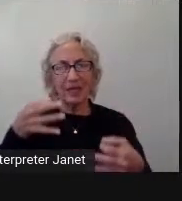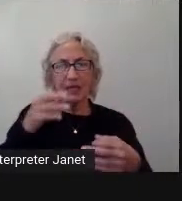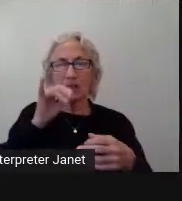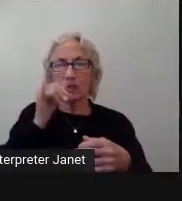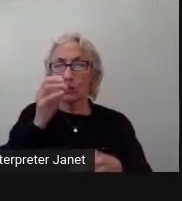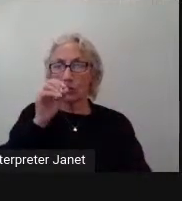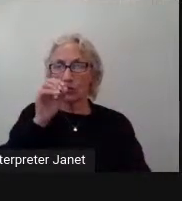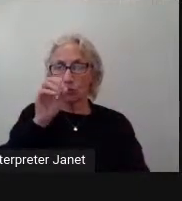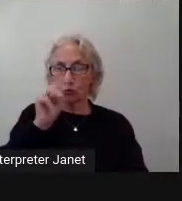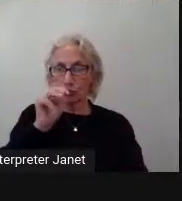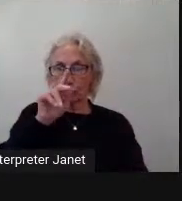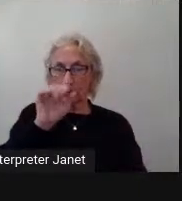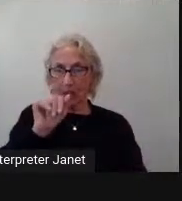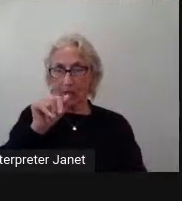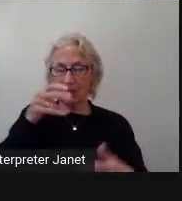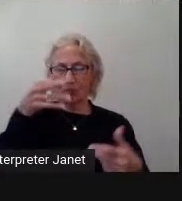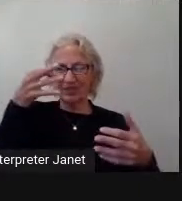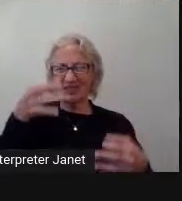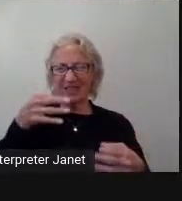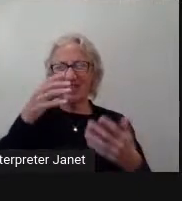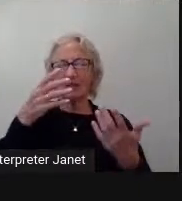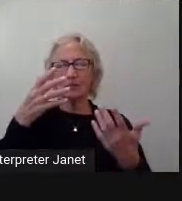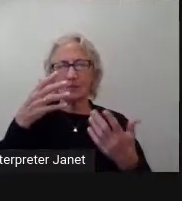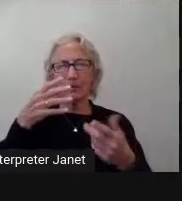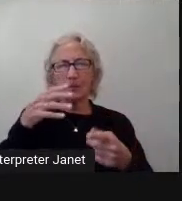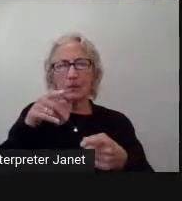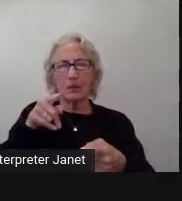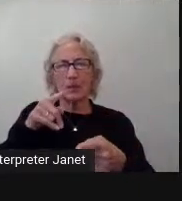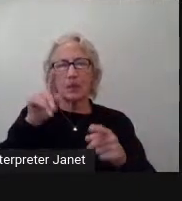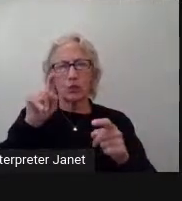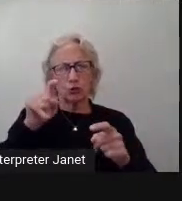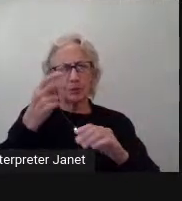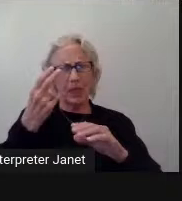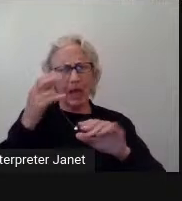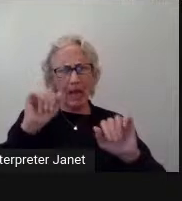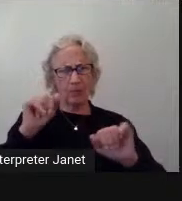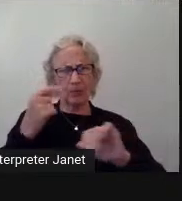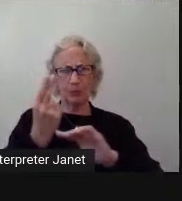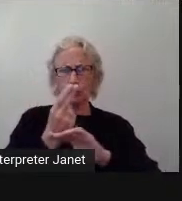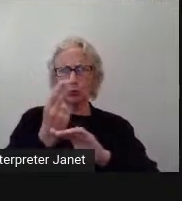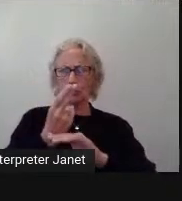We have made it so that a Joomla